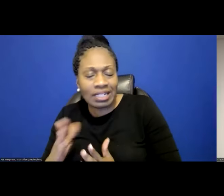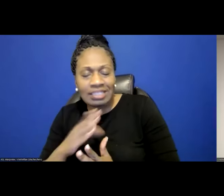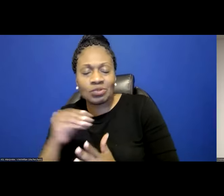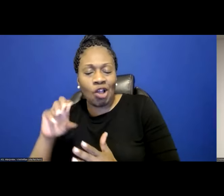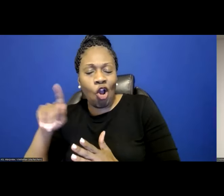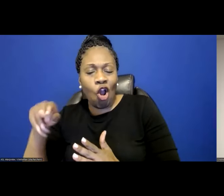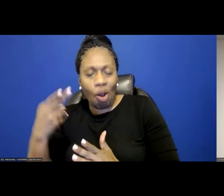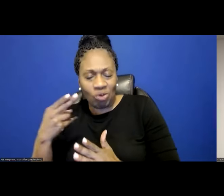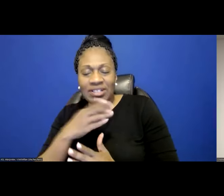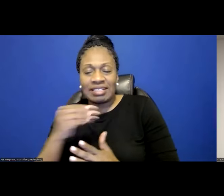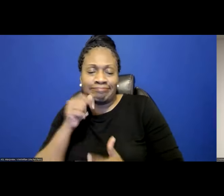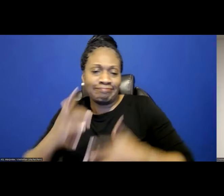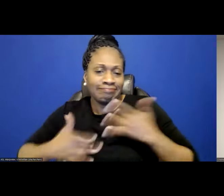on this panel this evening.